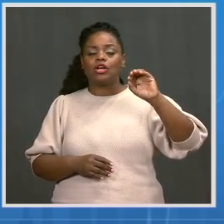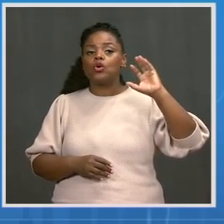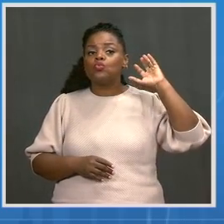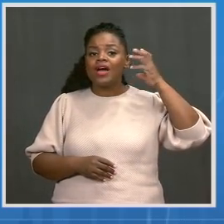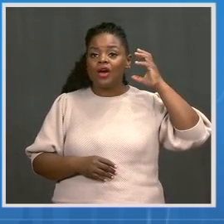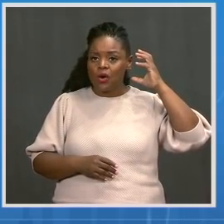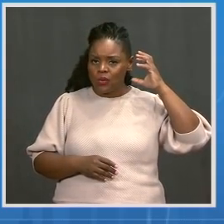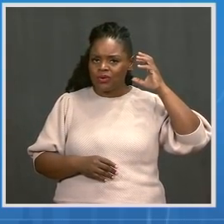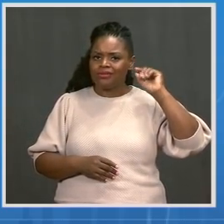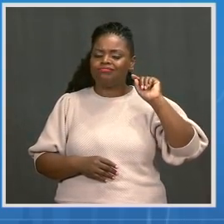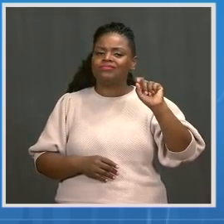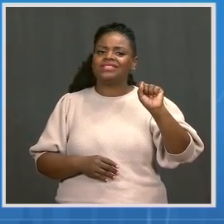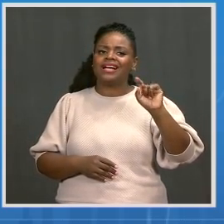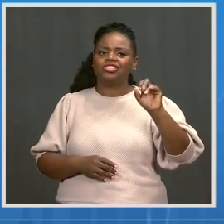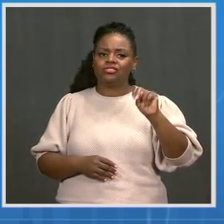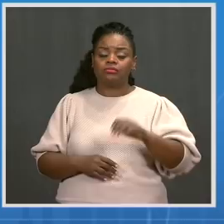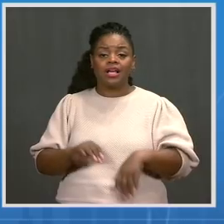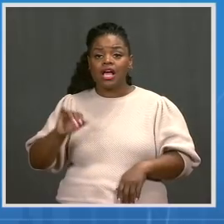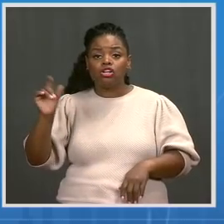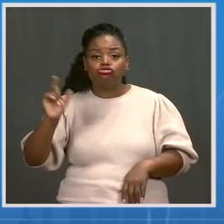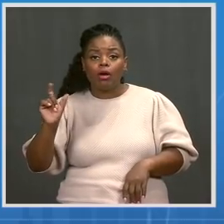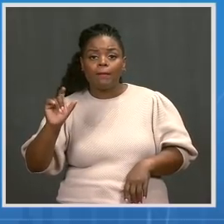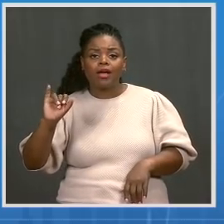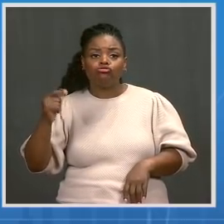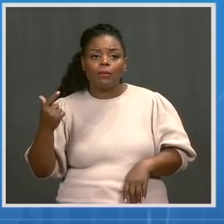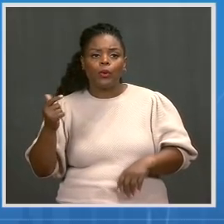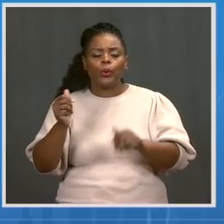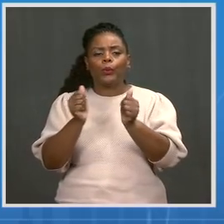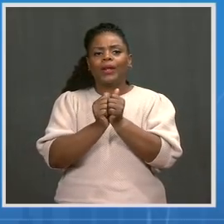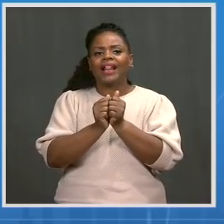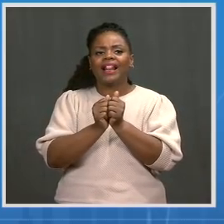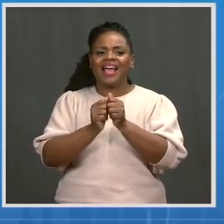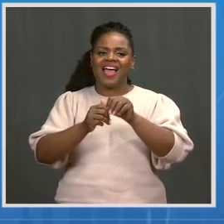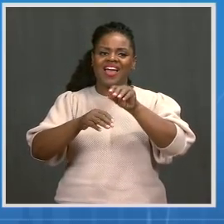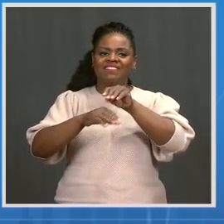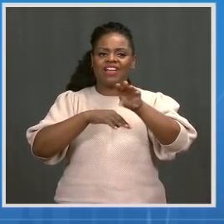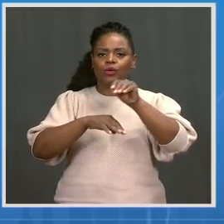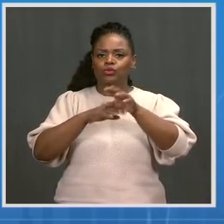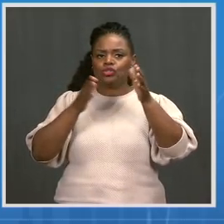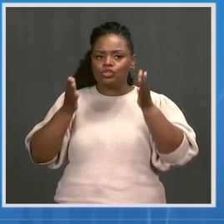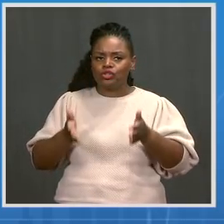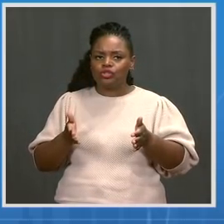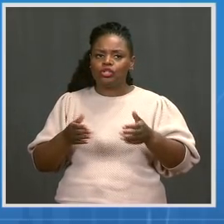and a YouTube townhall where influencers and creators are in conversation with public figures and doctors,